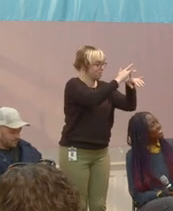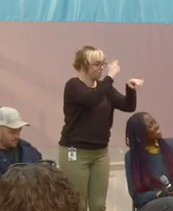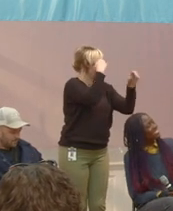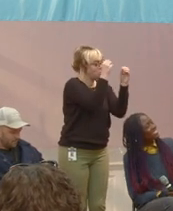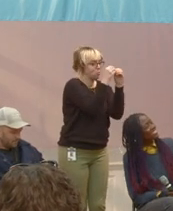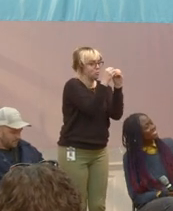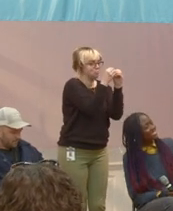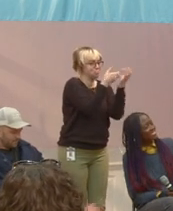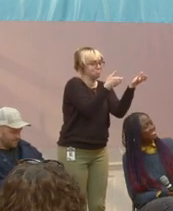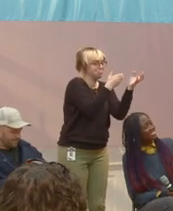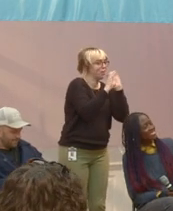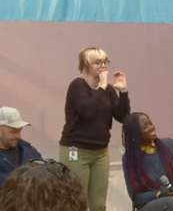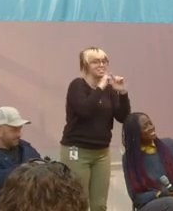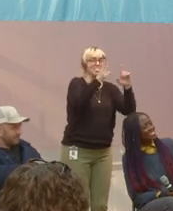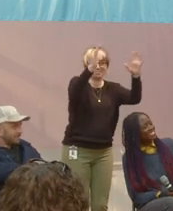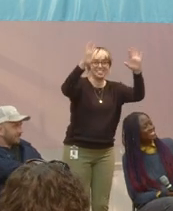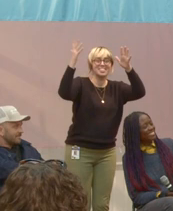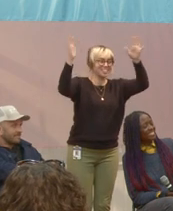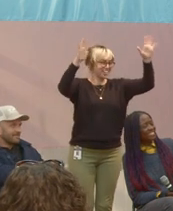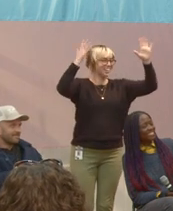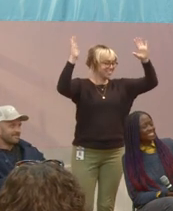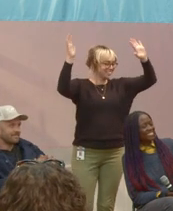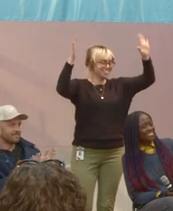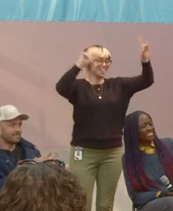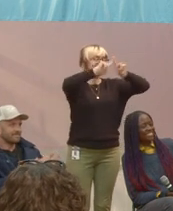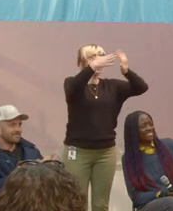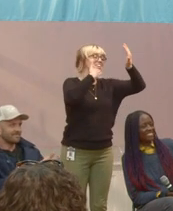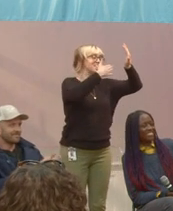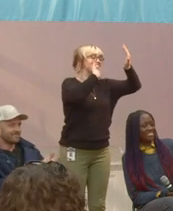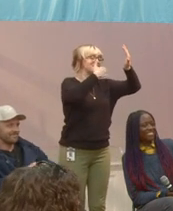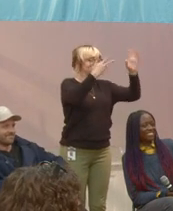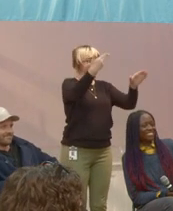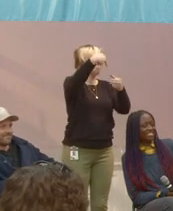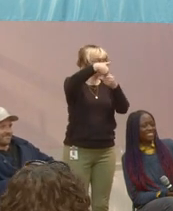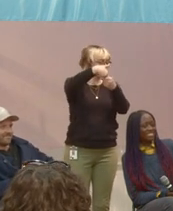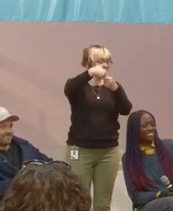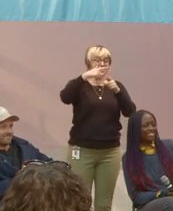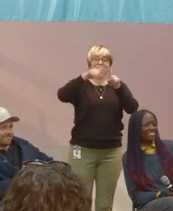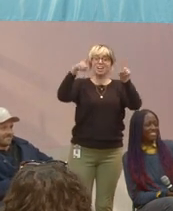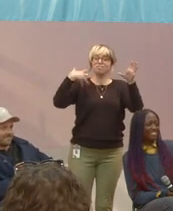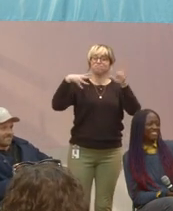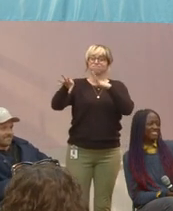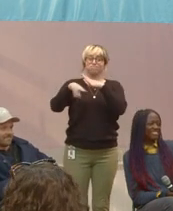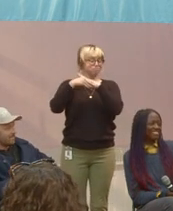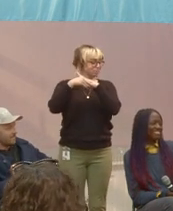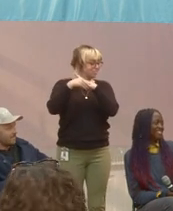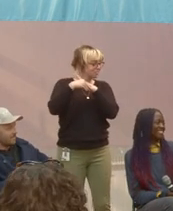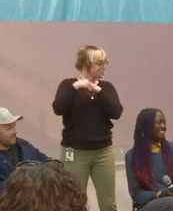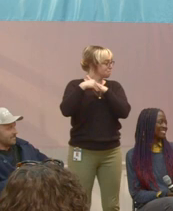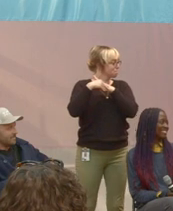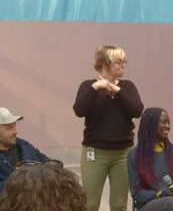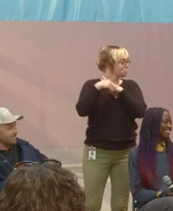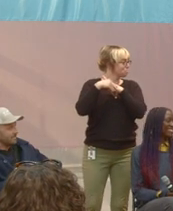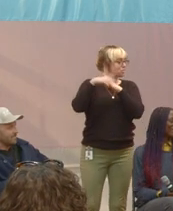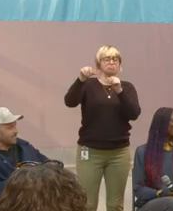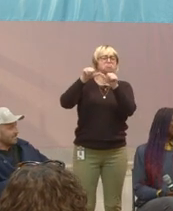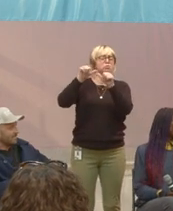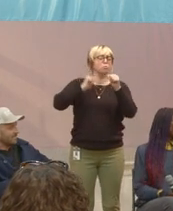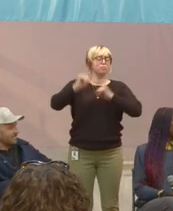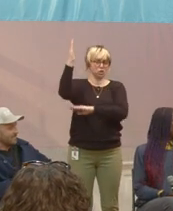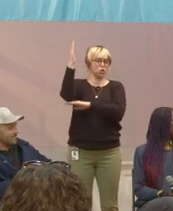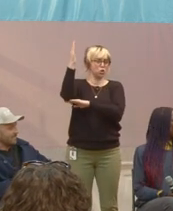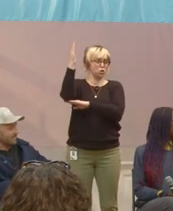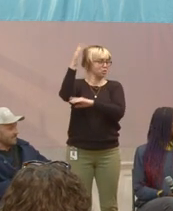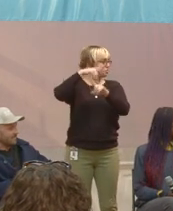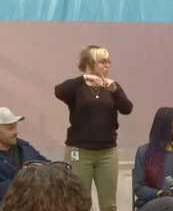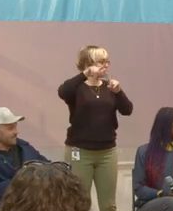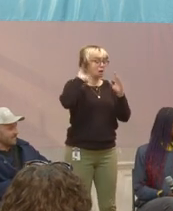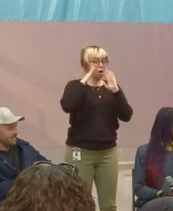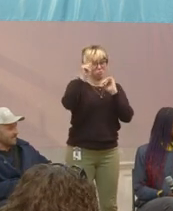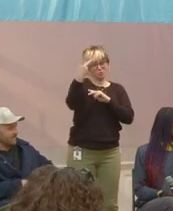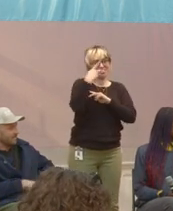conversations today to see this work, thank you all.